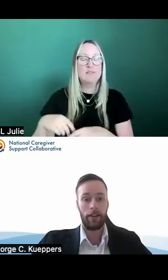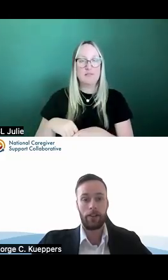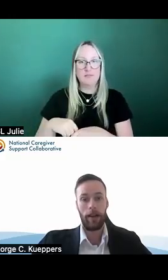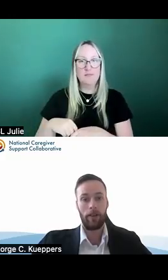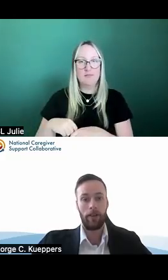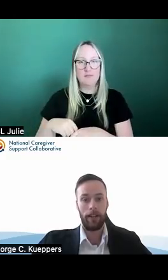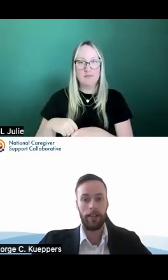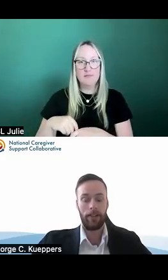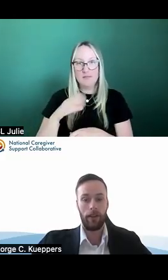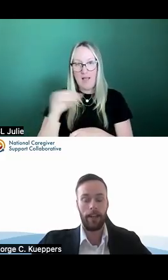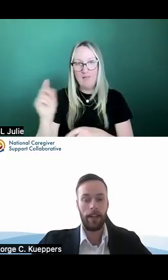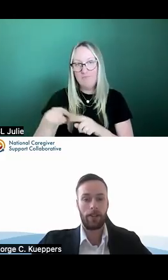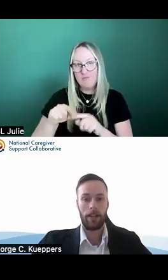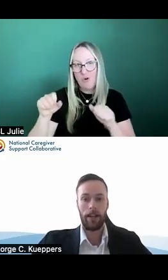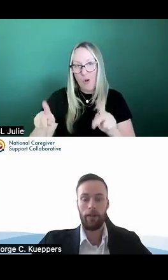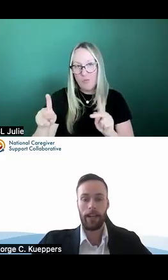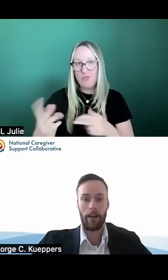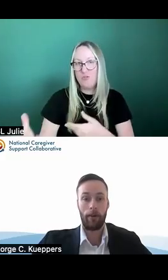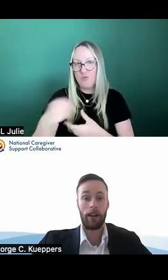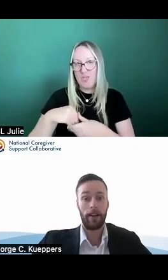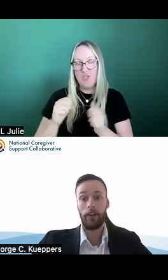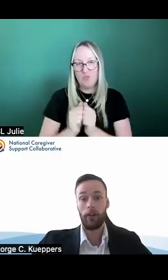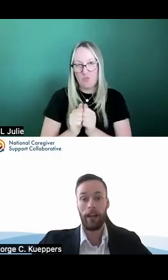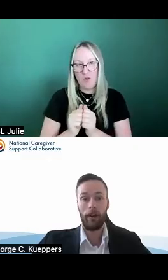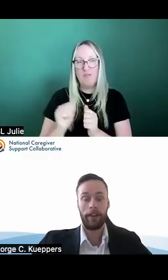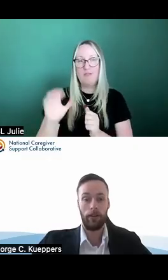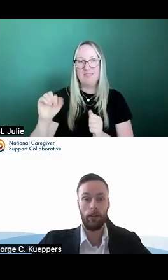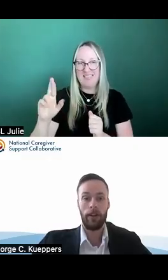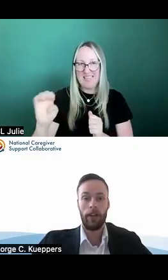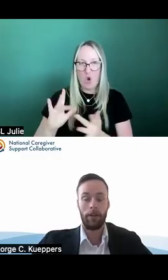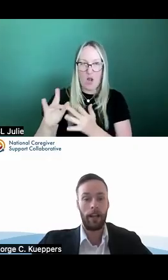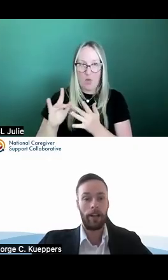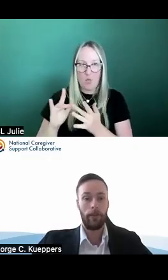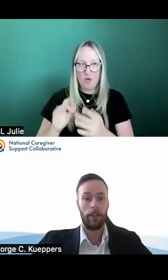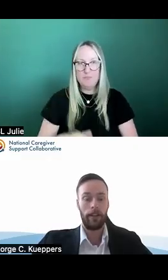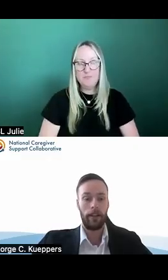additional opportunities to engage with the CARE Network. And, it also allow us to provide you with